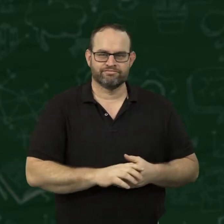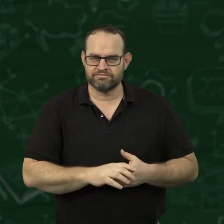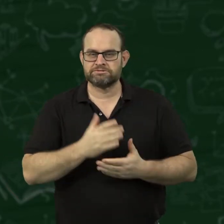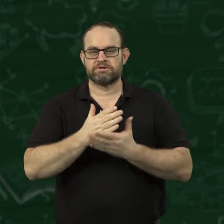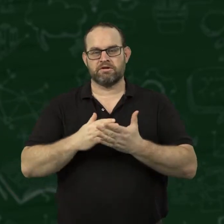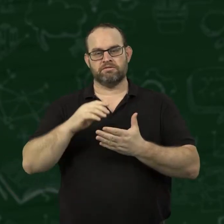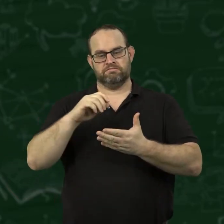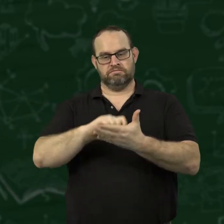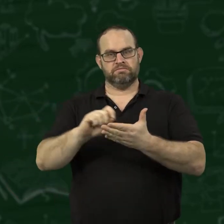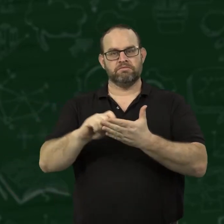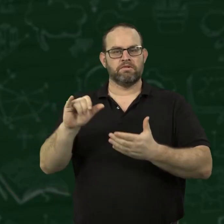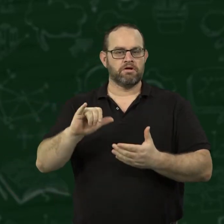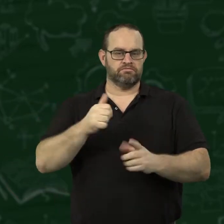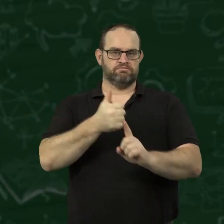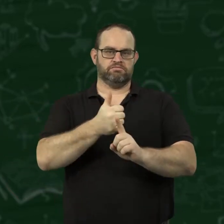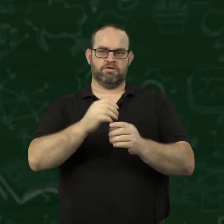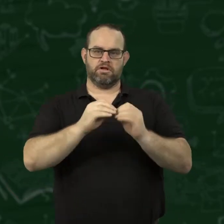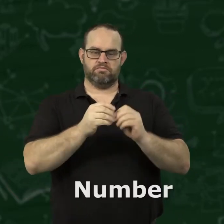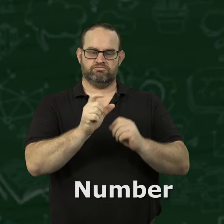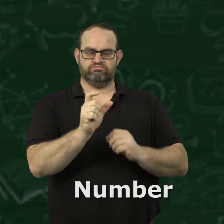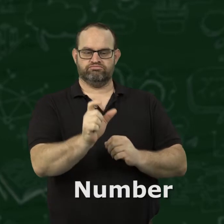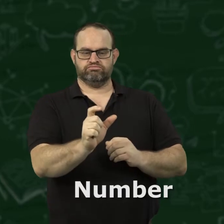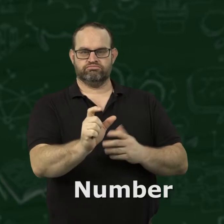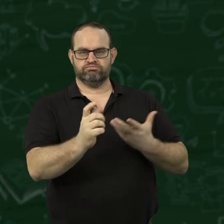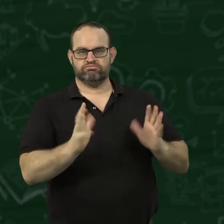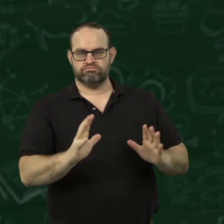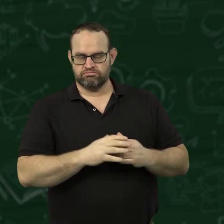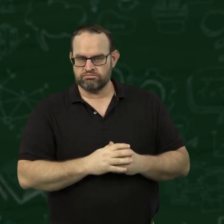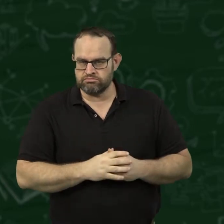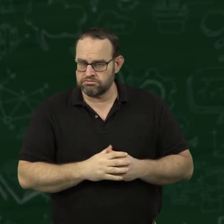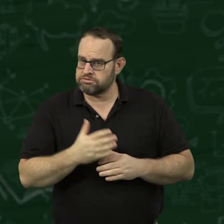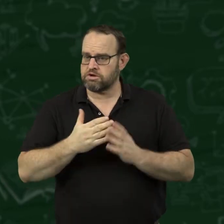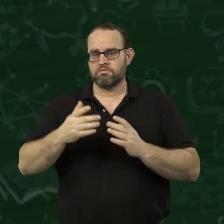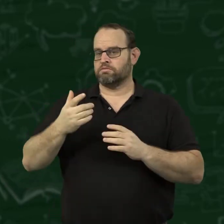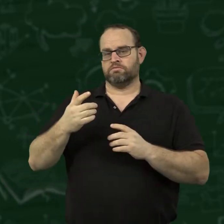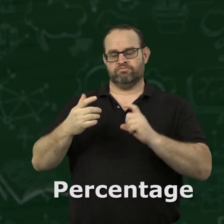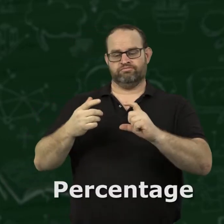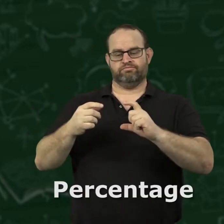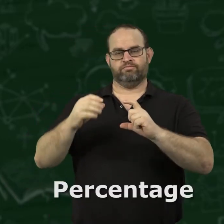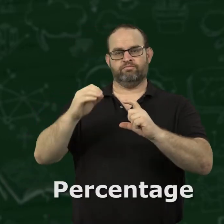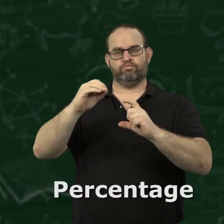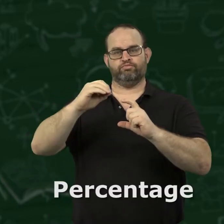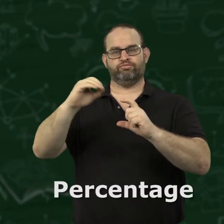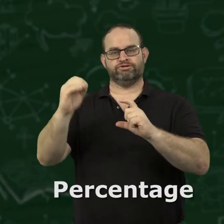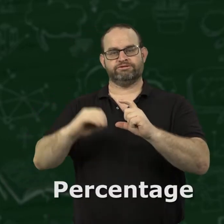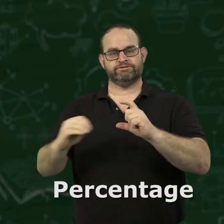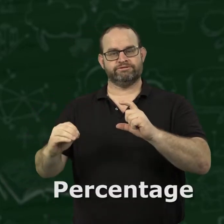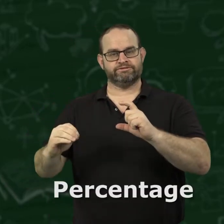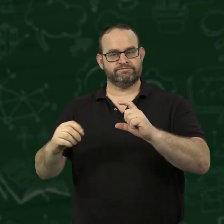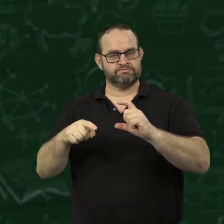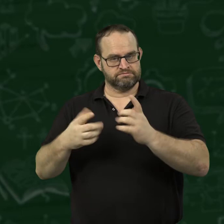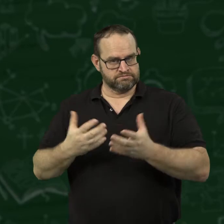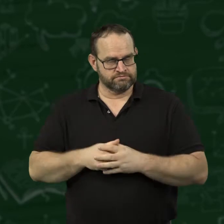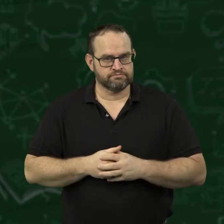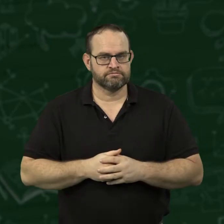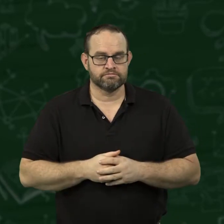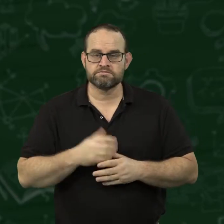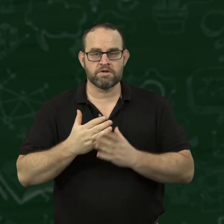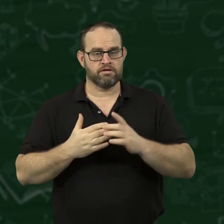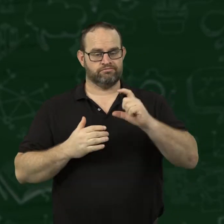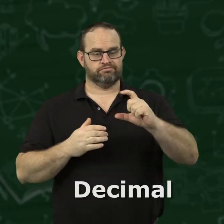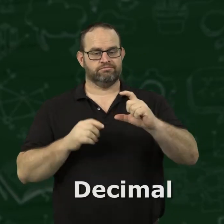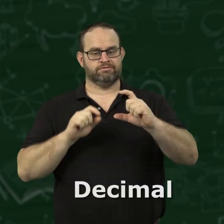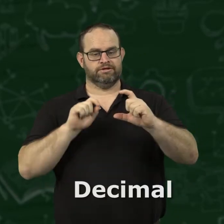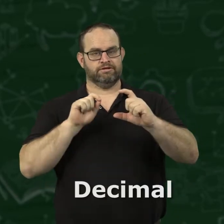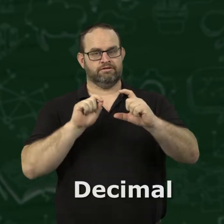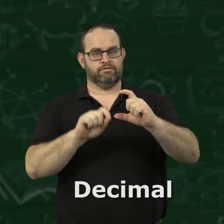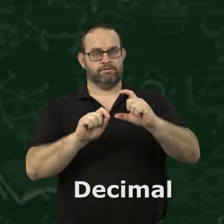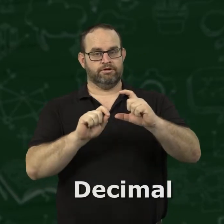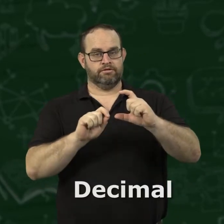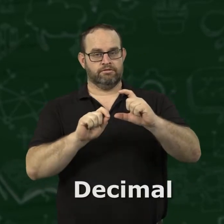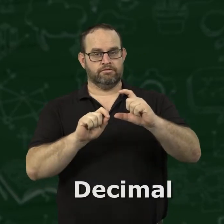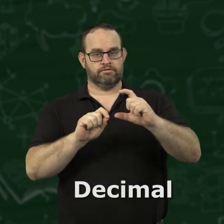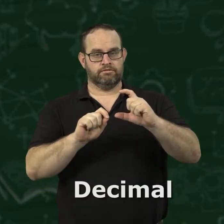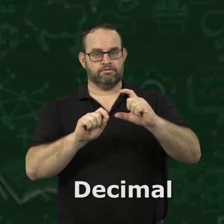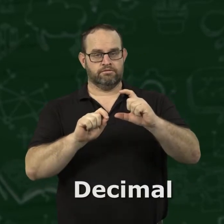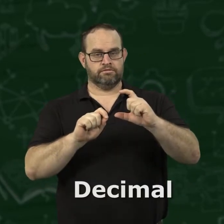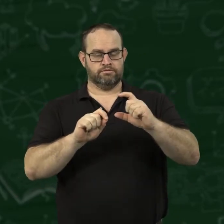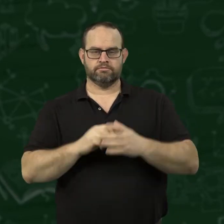Numbers can be written as a whole number, a percentage, or even a decimal.